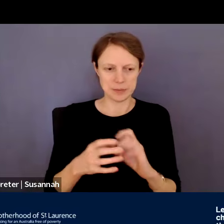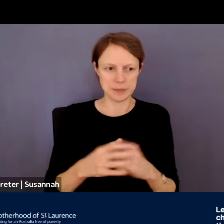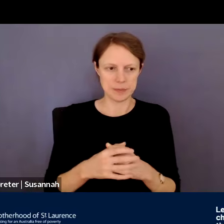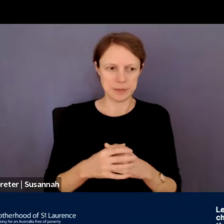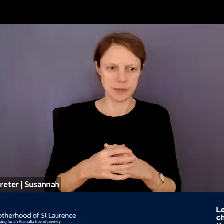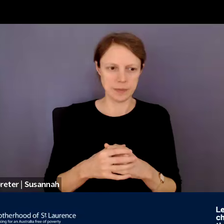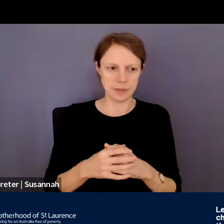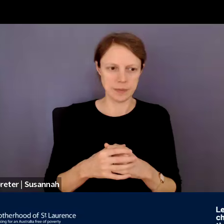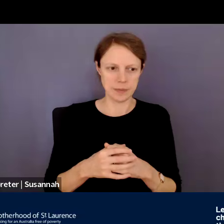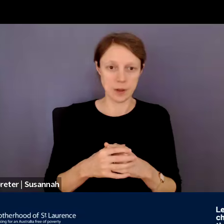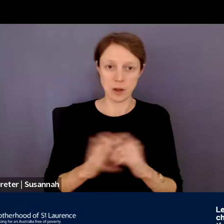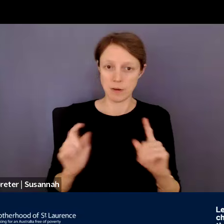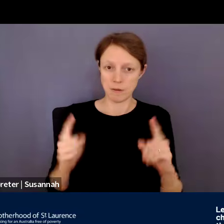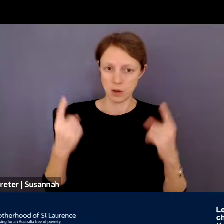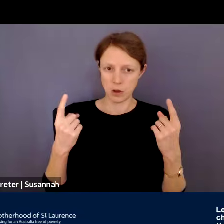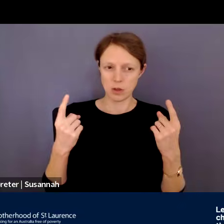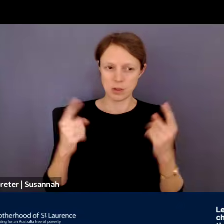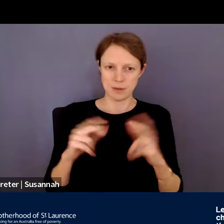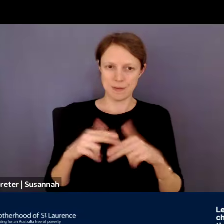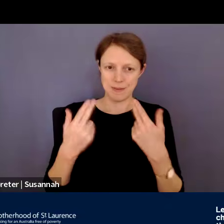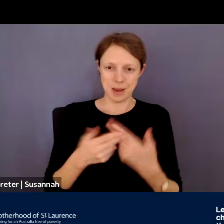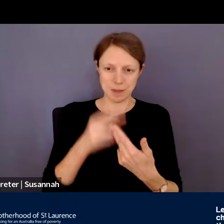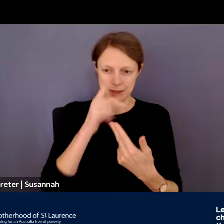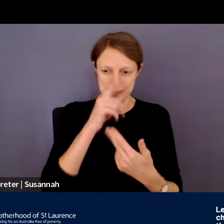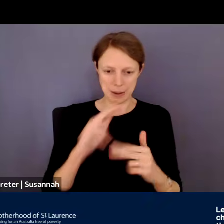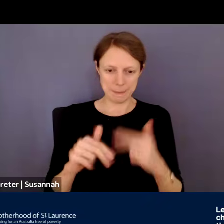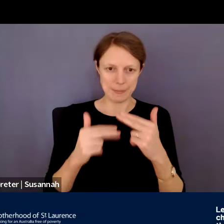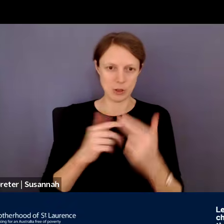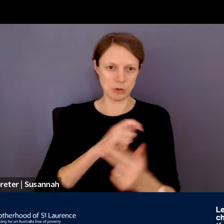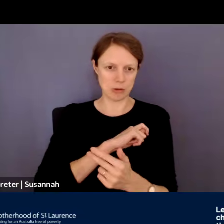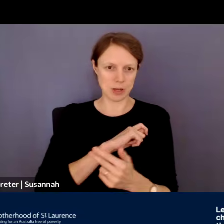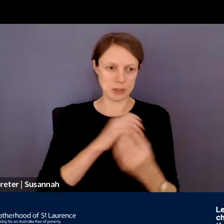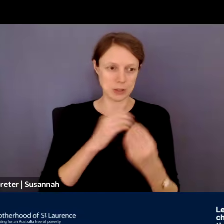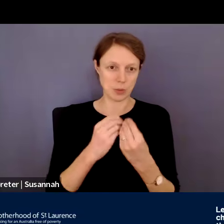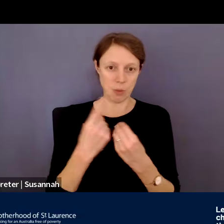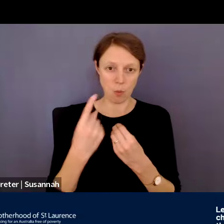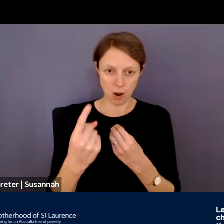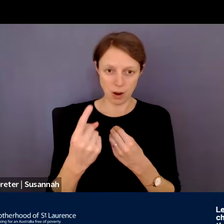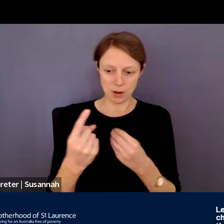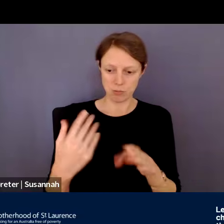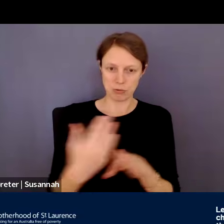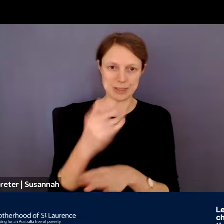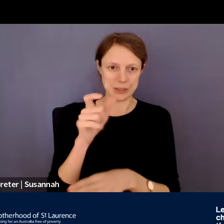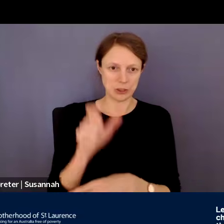first and foremost, families can build trust with one practitioner first and they can work